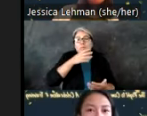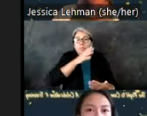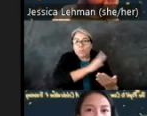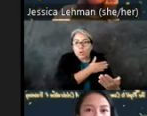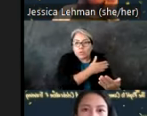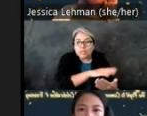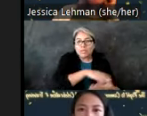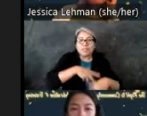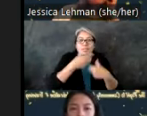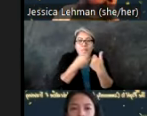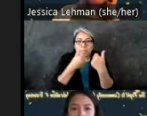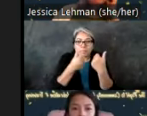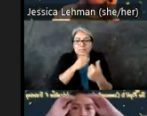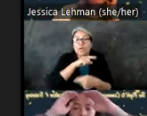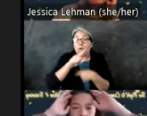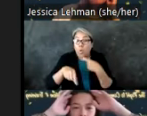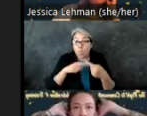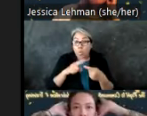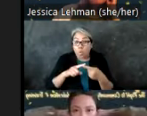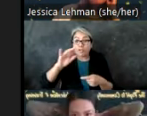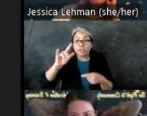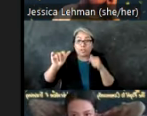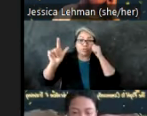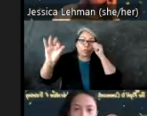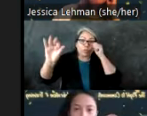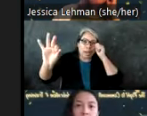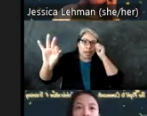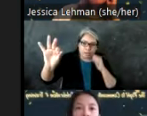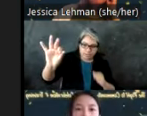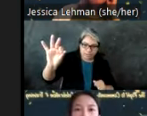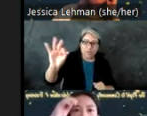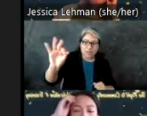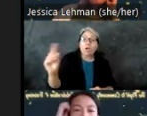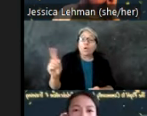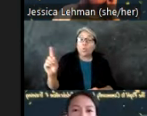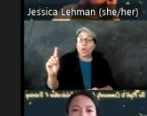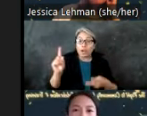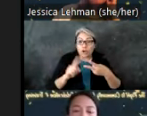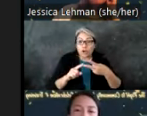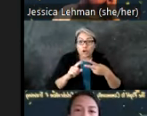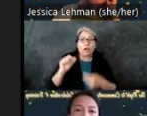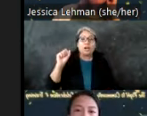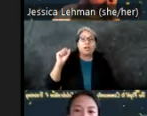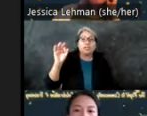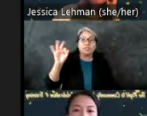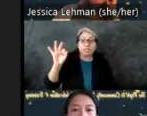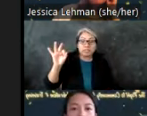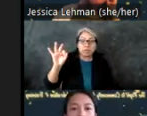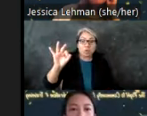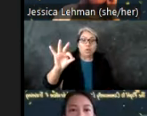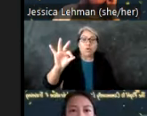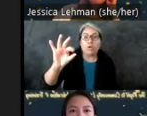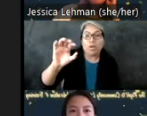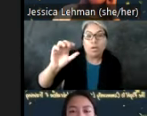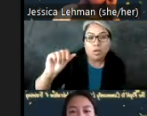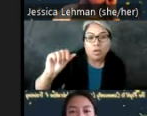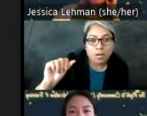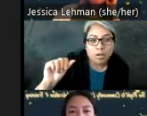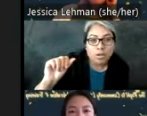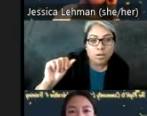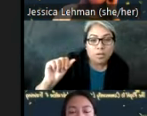information in this action is we're going to have food,